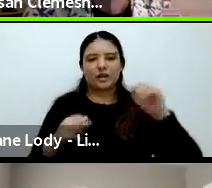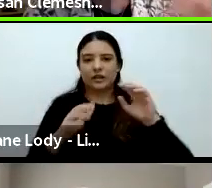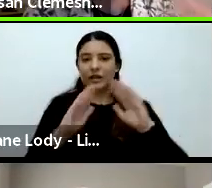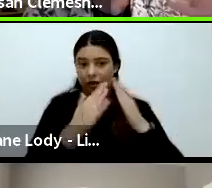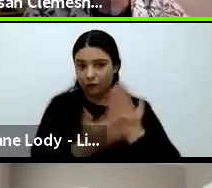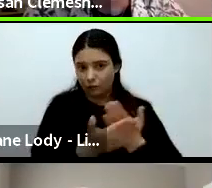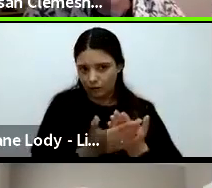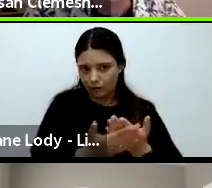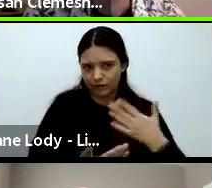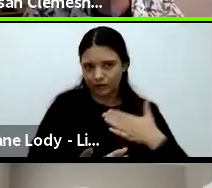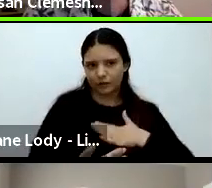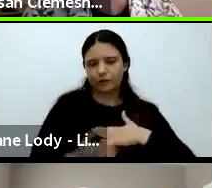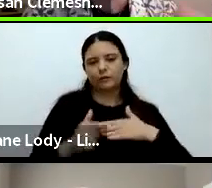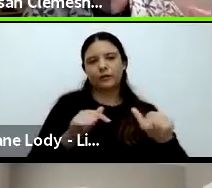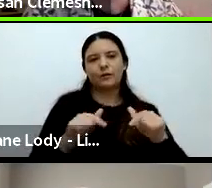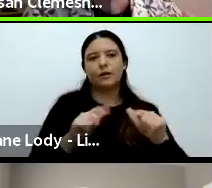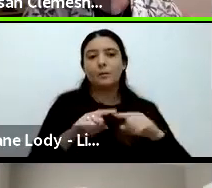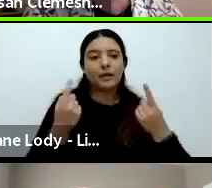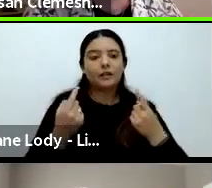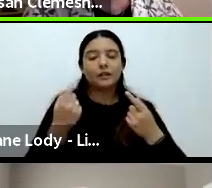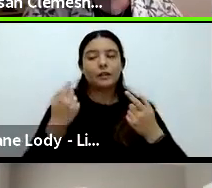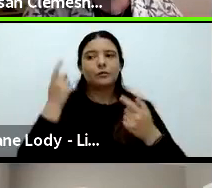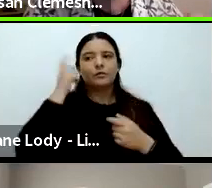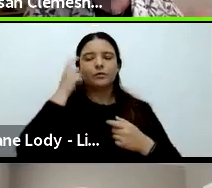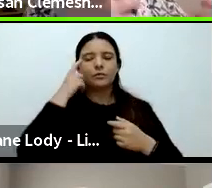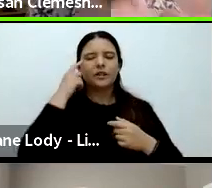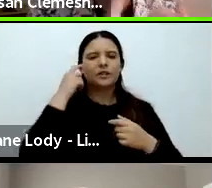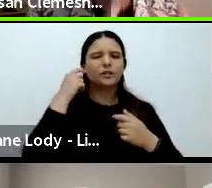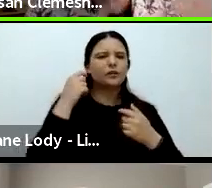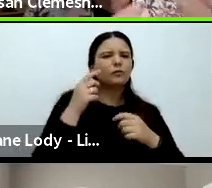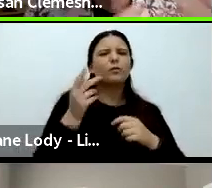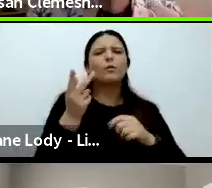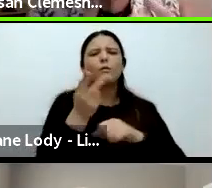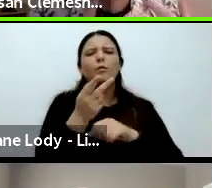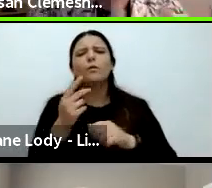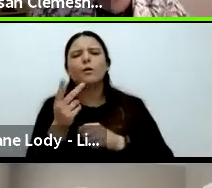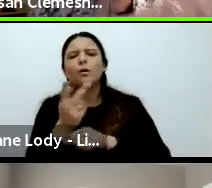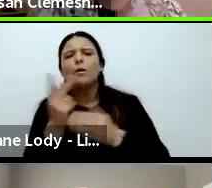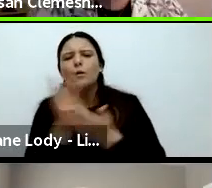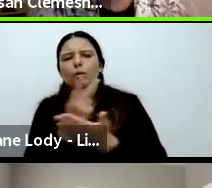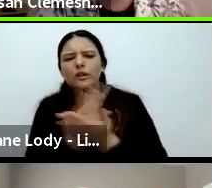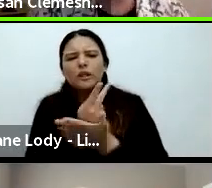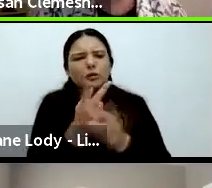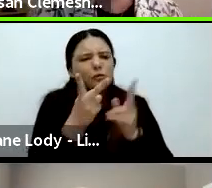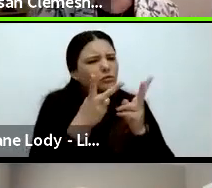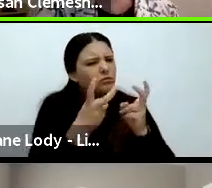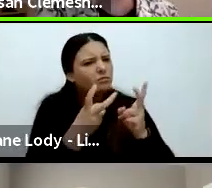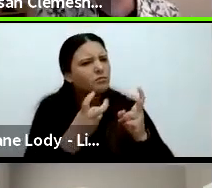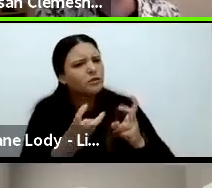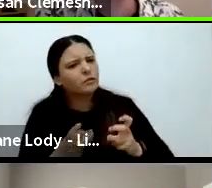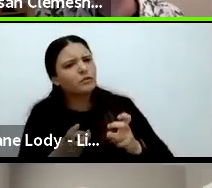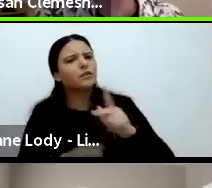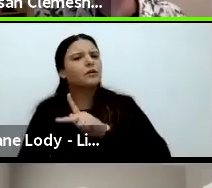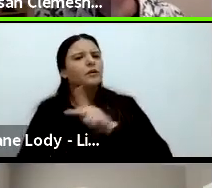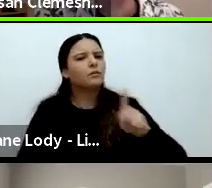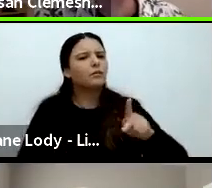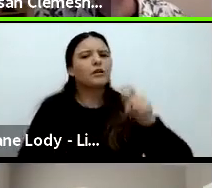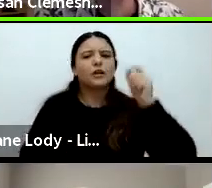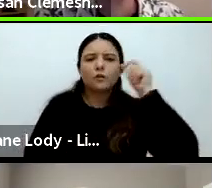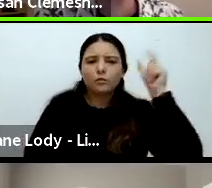really. ly bring in there bring in their different Cultures. and to. to interact and effect